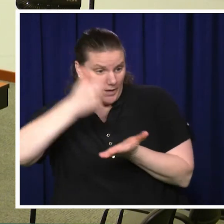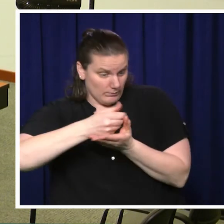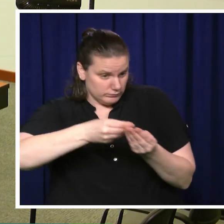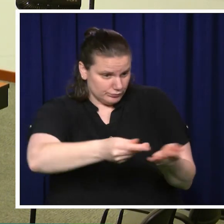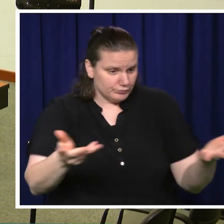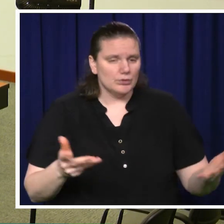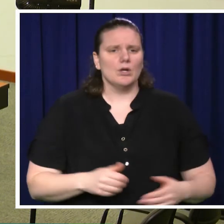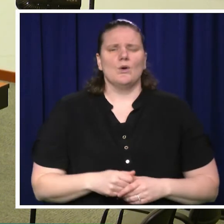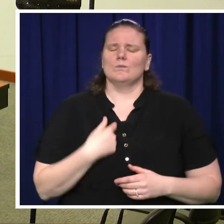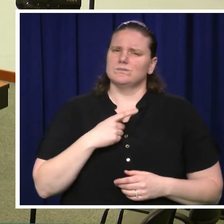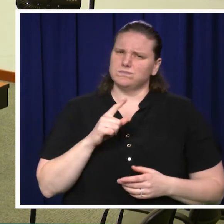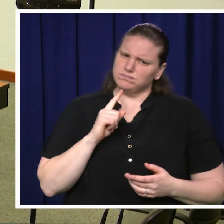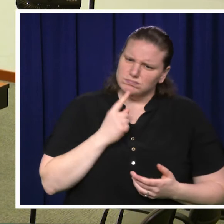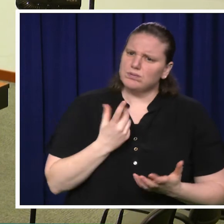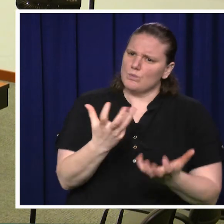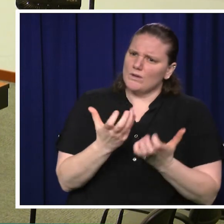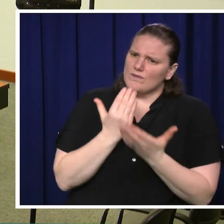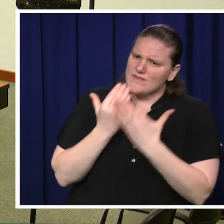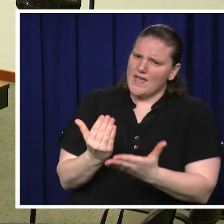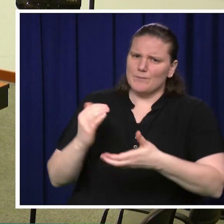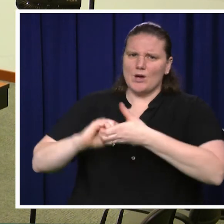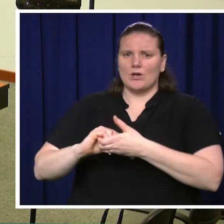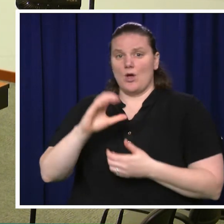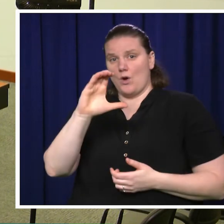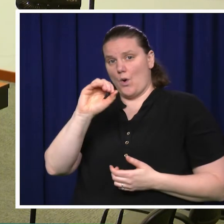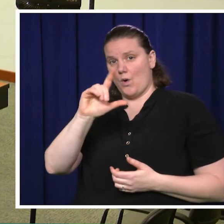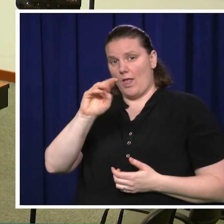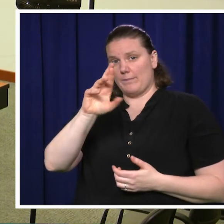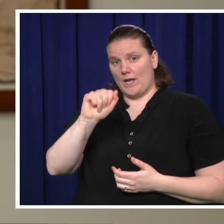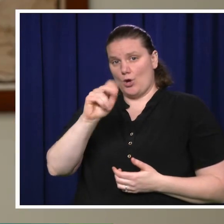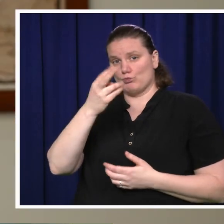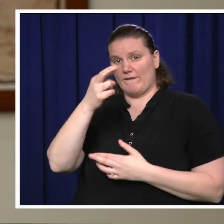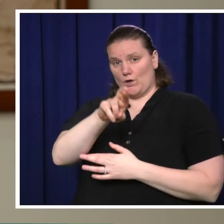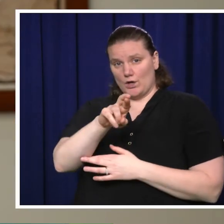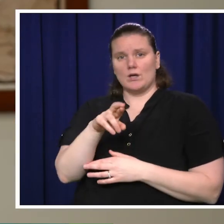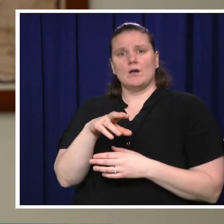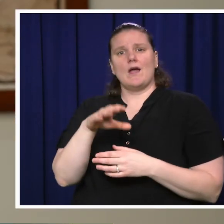help several segments of our community. We sincerely want to thank those partners, including Columbia